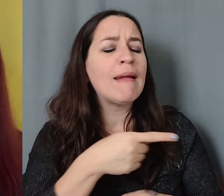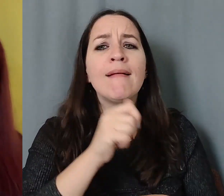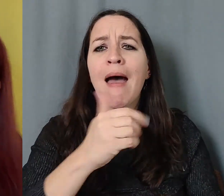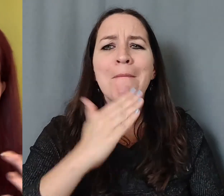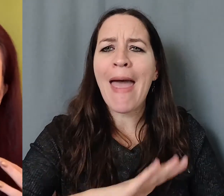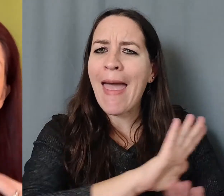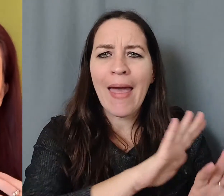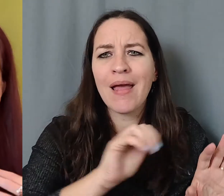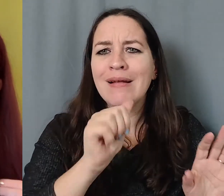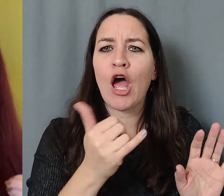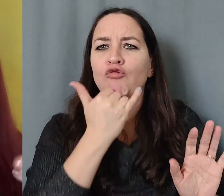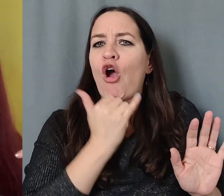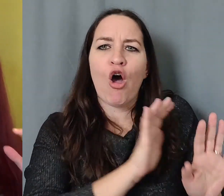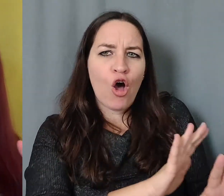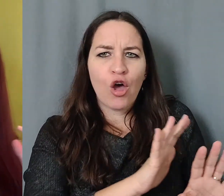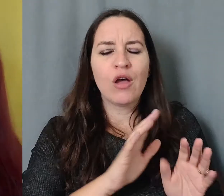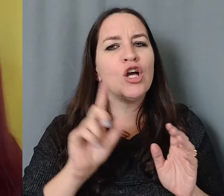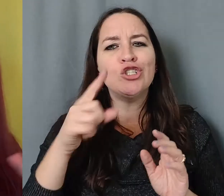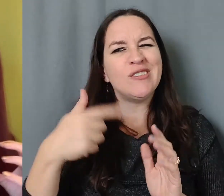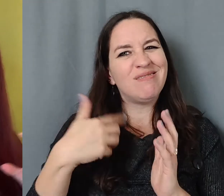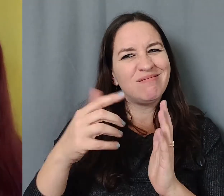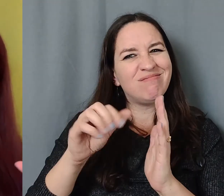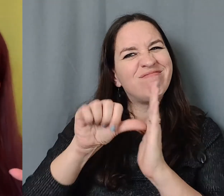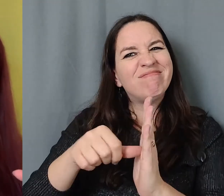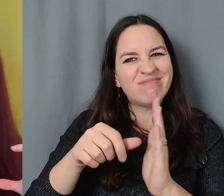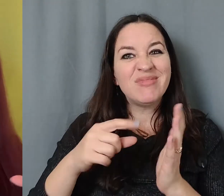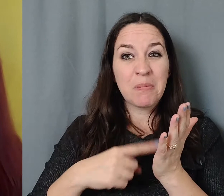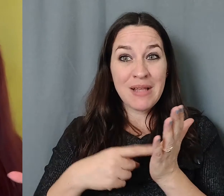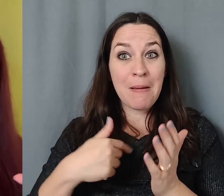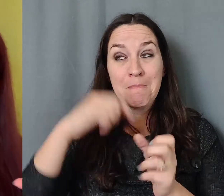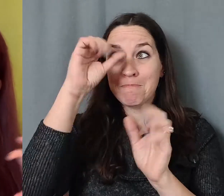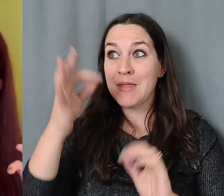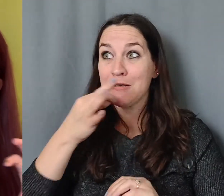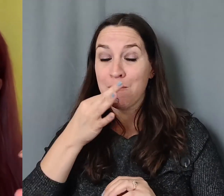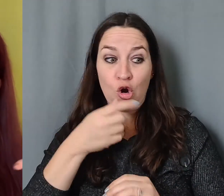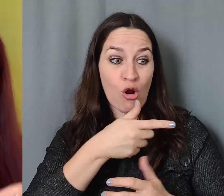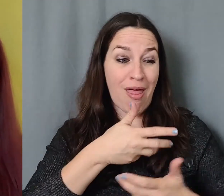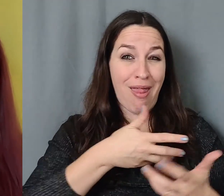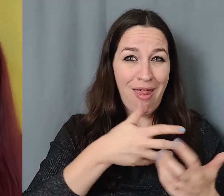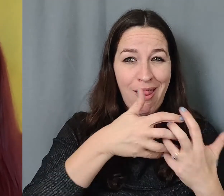for being where they are, but it does sometimes make it difficult to connect or difficult to to work together with other people.